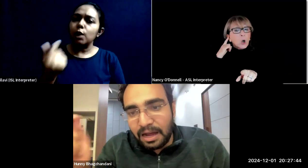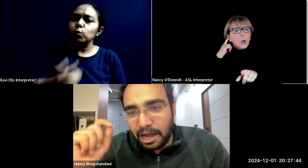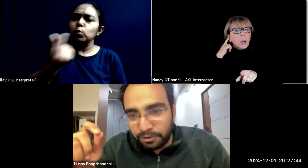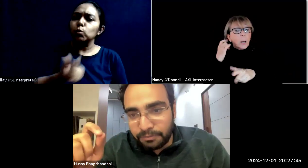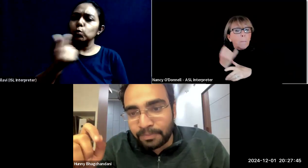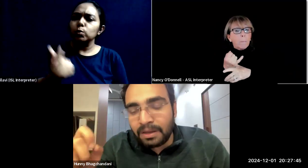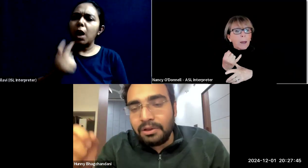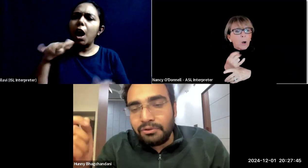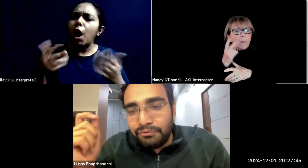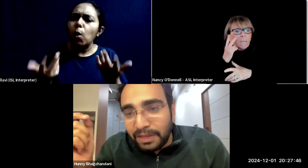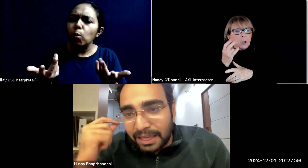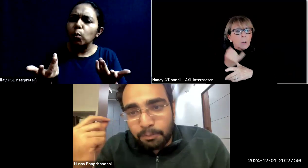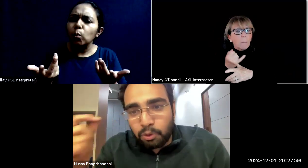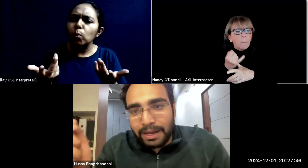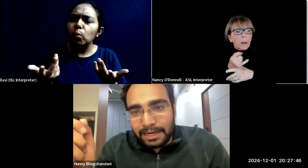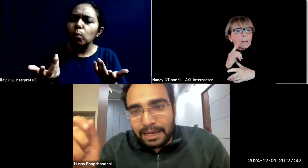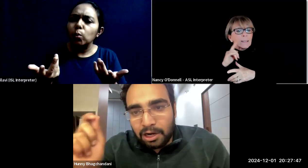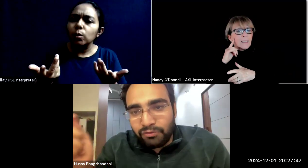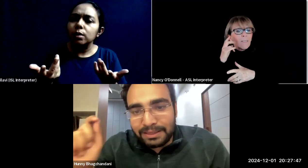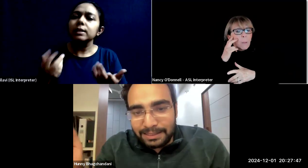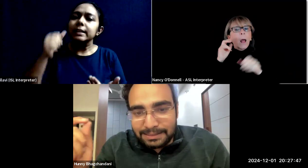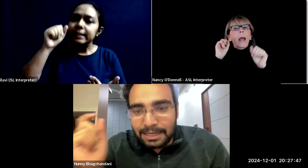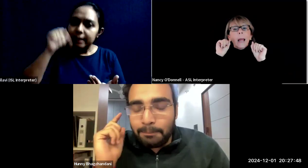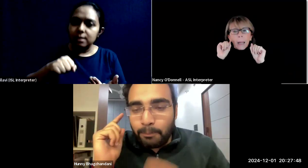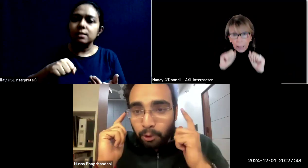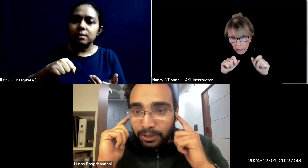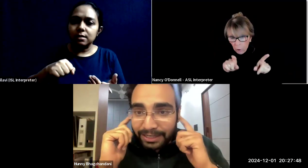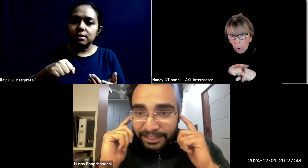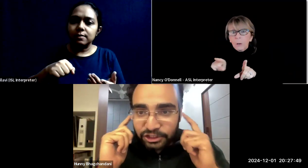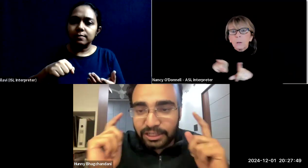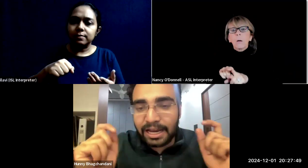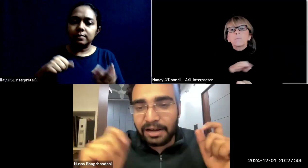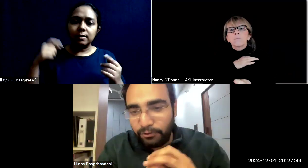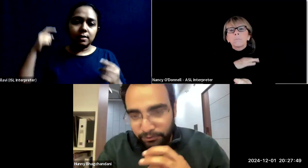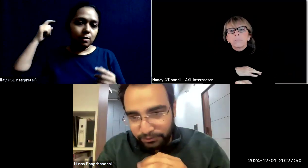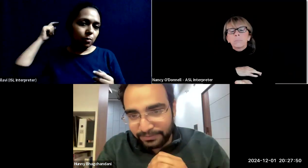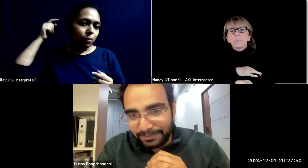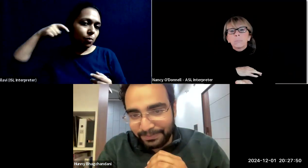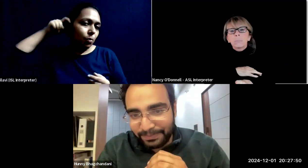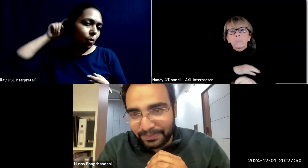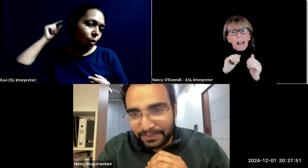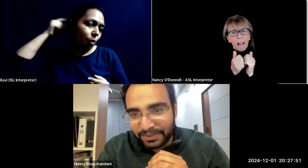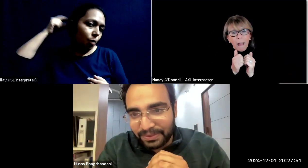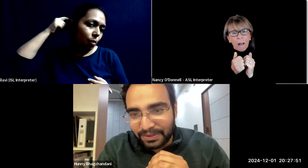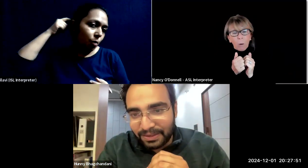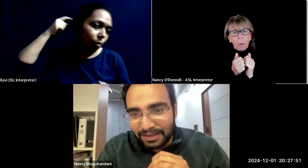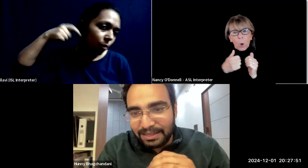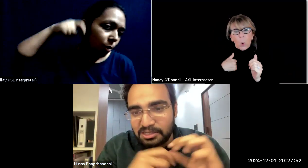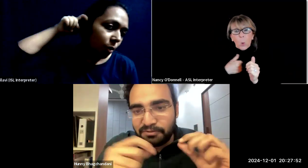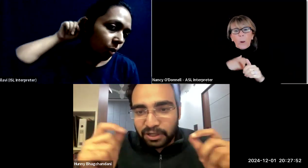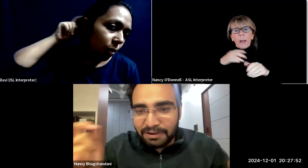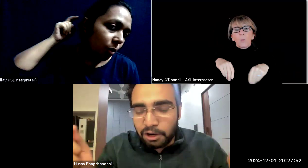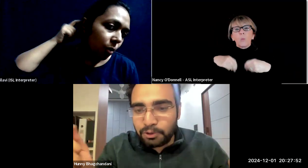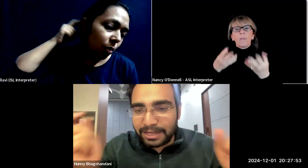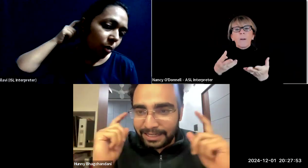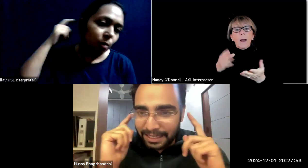How? We can provide, along with this, a bone conduction headphone.